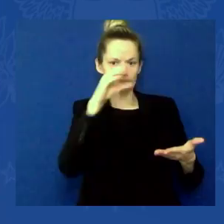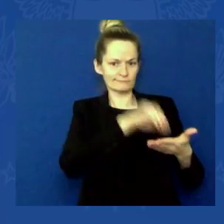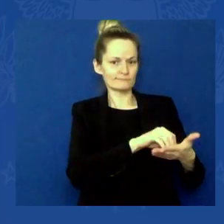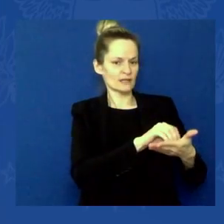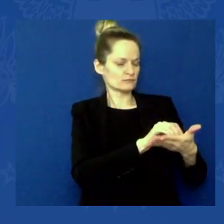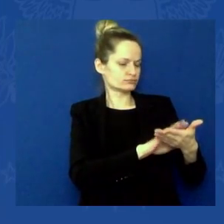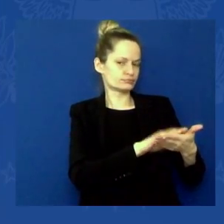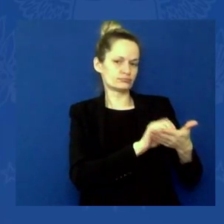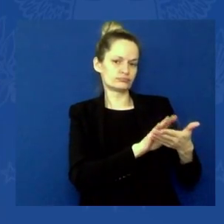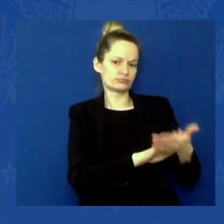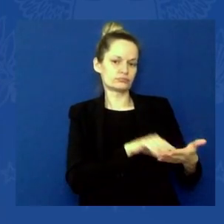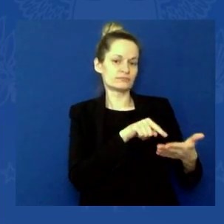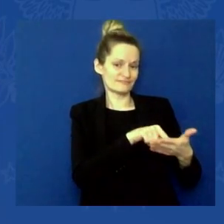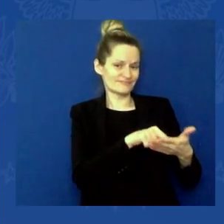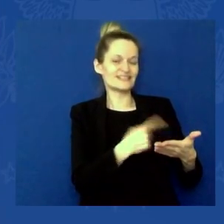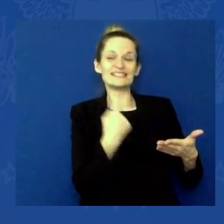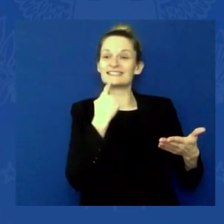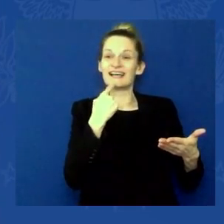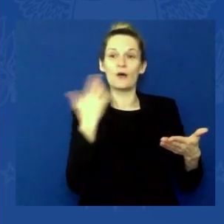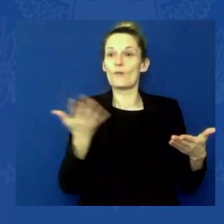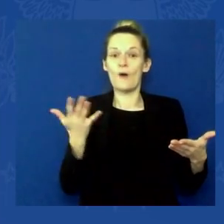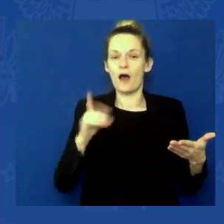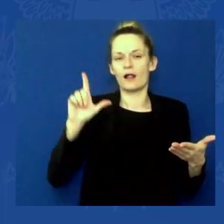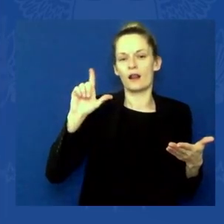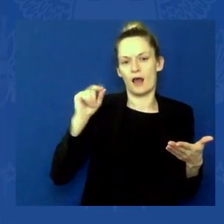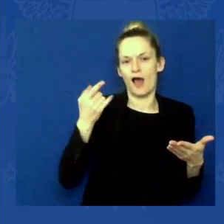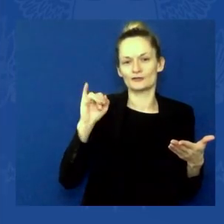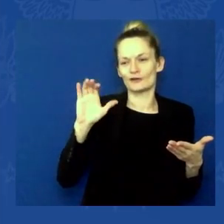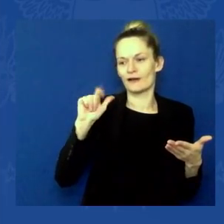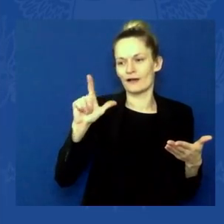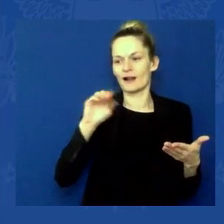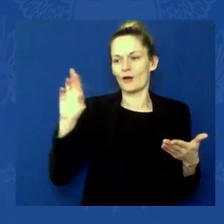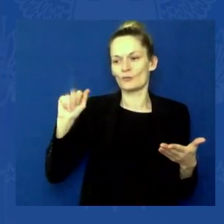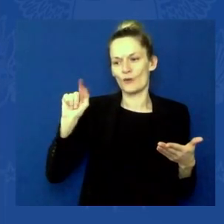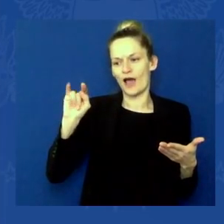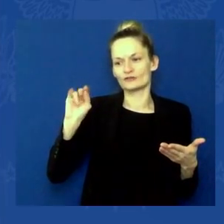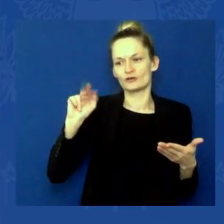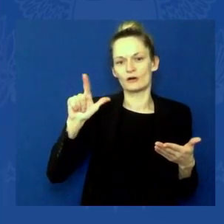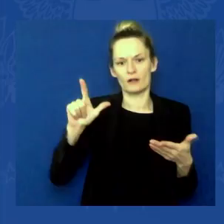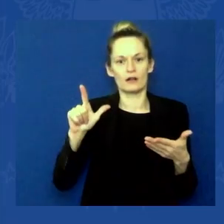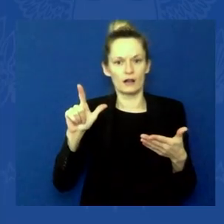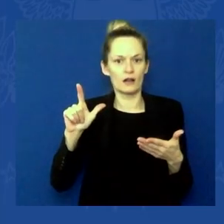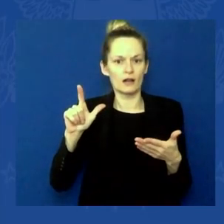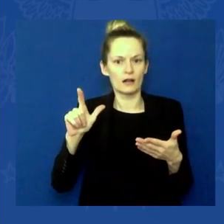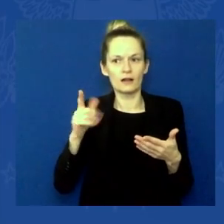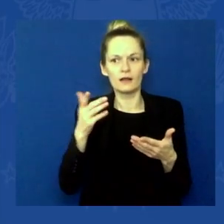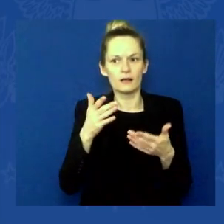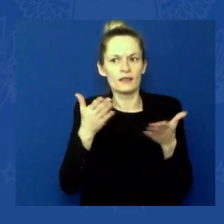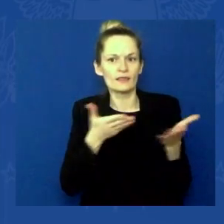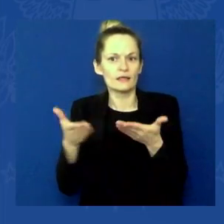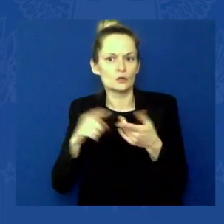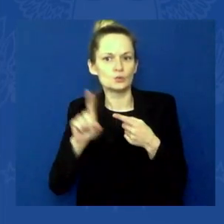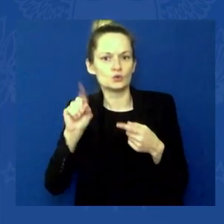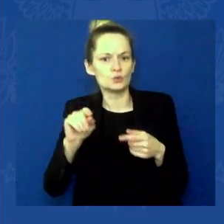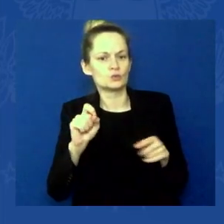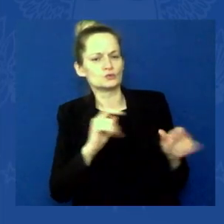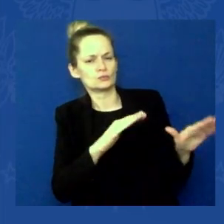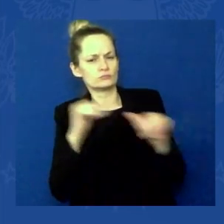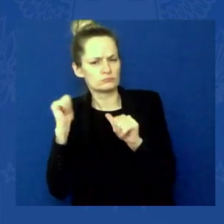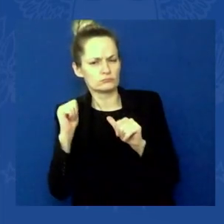The Press: Do you support the sanctions against the Taliban? The British are -- the British are calling for sanctions. They're going to discuss sanctions on Tuesday.